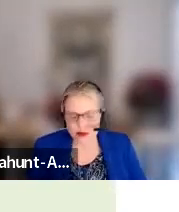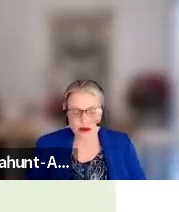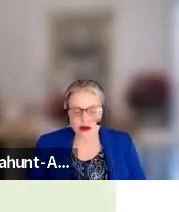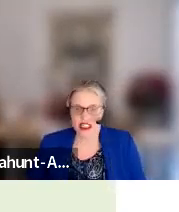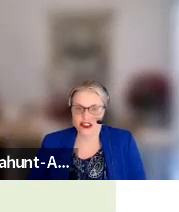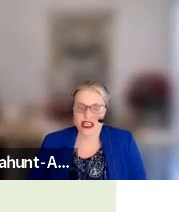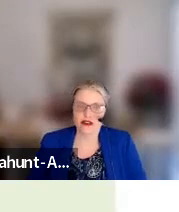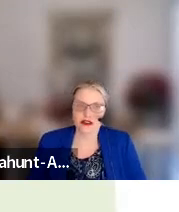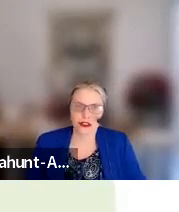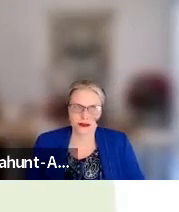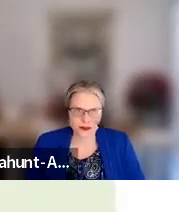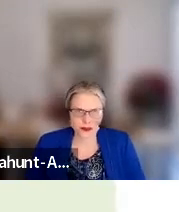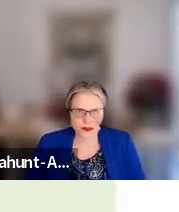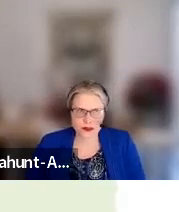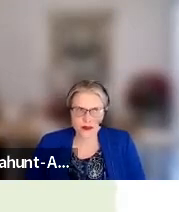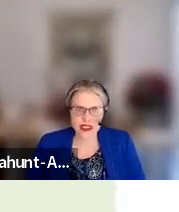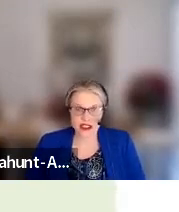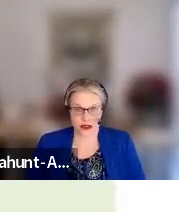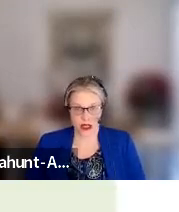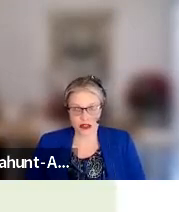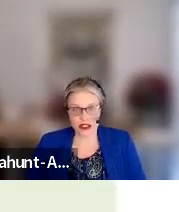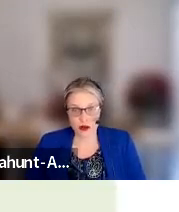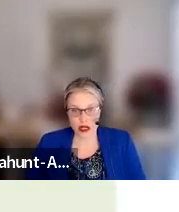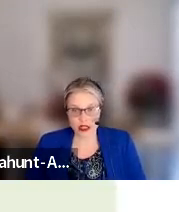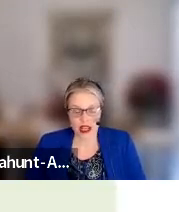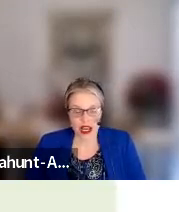I've been a rehabilitation counselor since 2001.